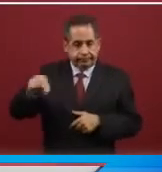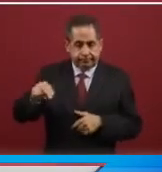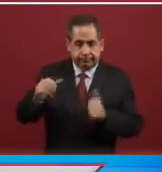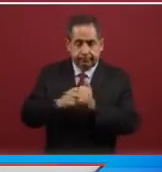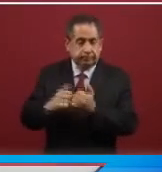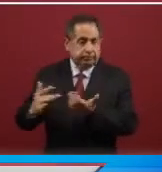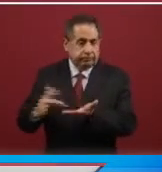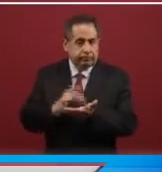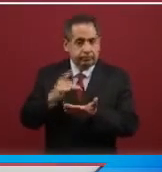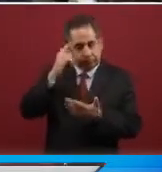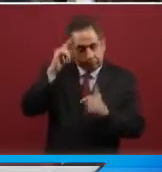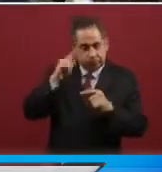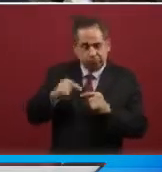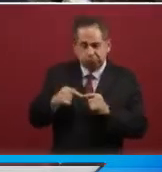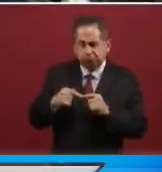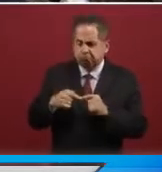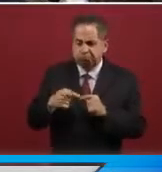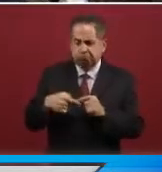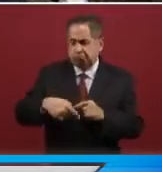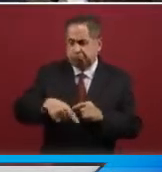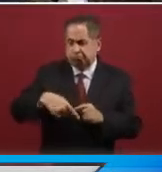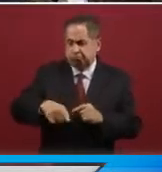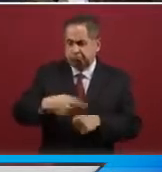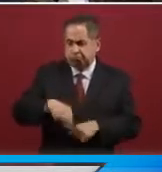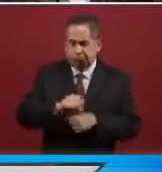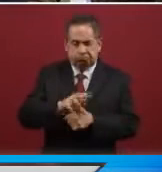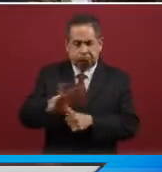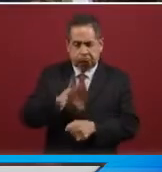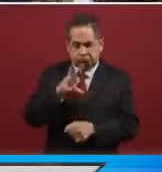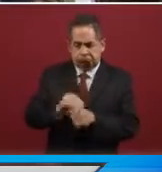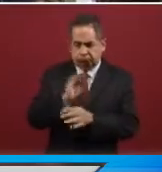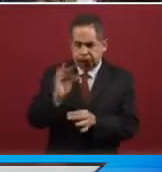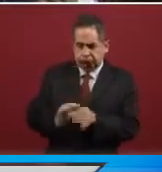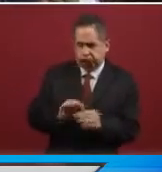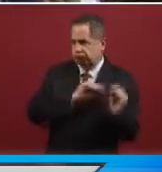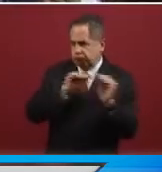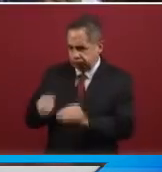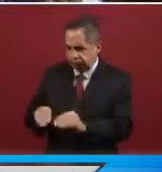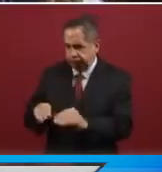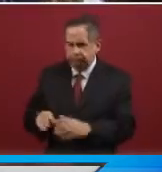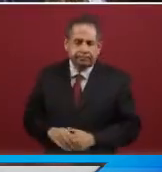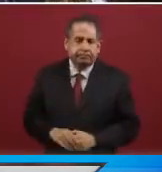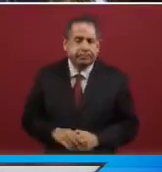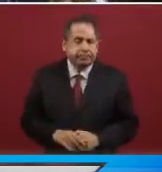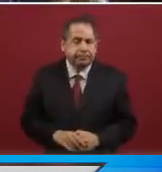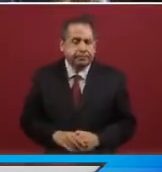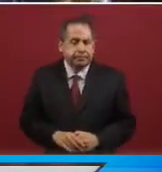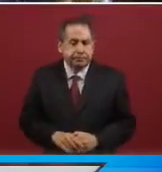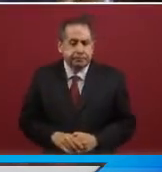the participation of the federal police in the rescue is highlighted of 785 people in 8 boxes of trailers